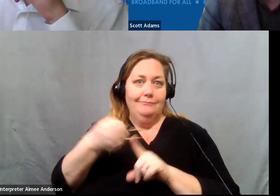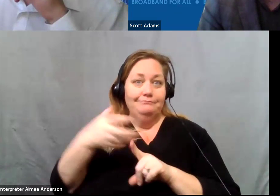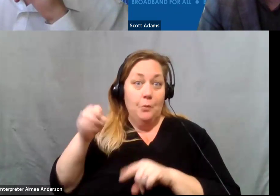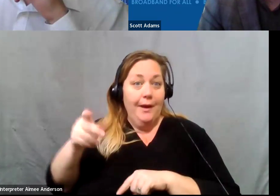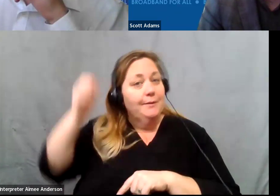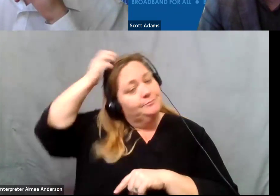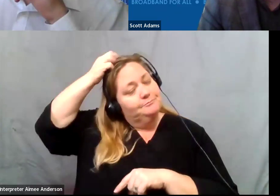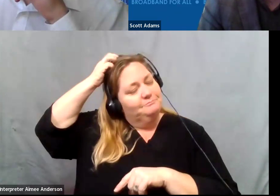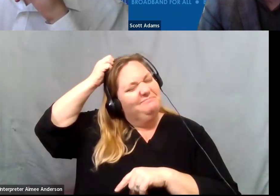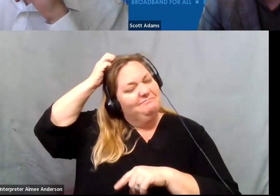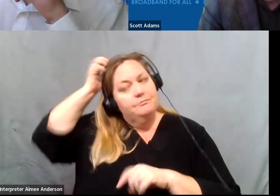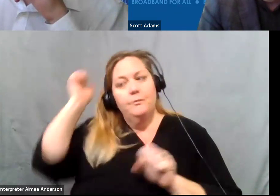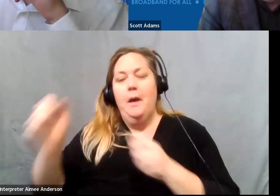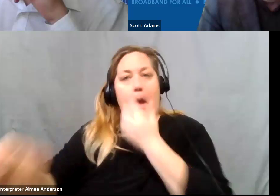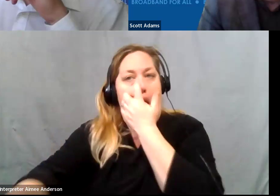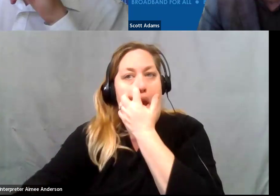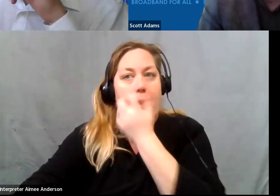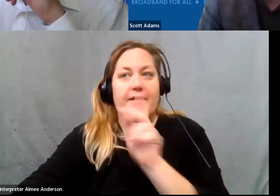Thank you very much. Yeah, thank, you.